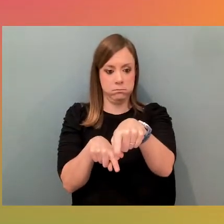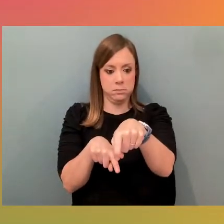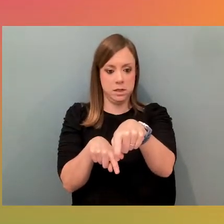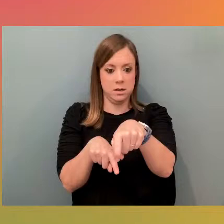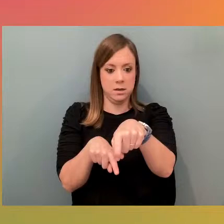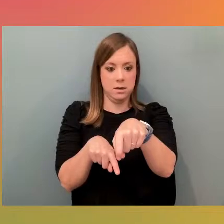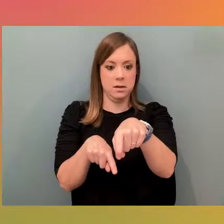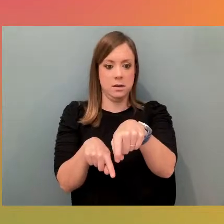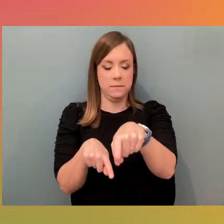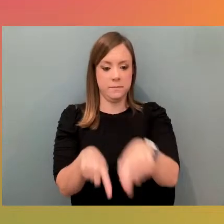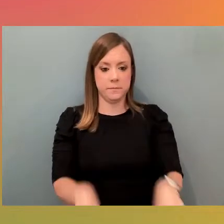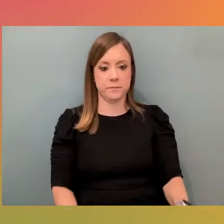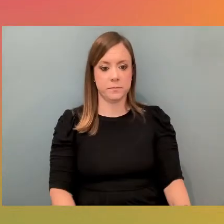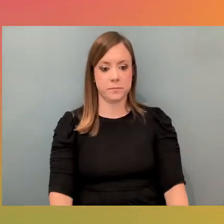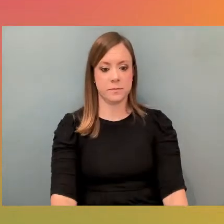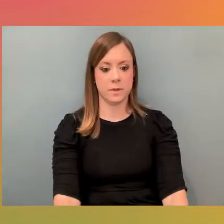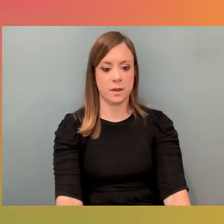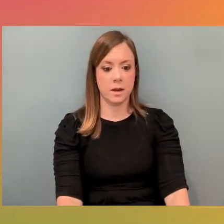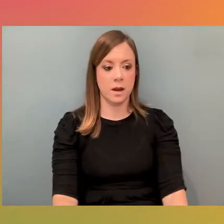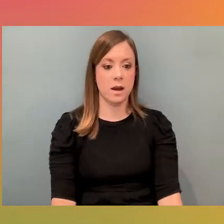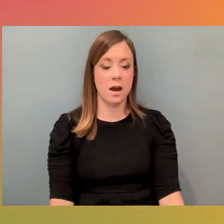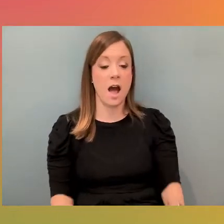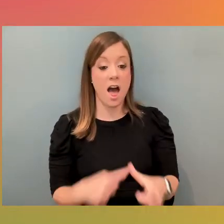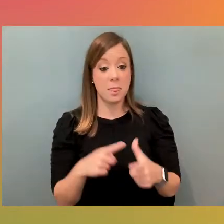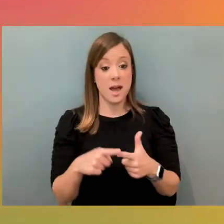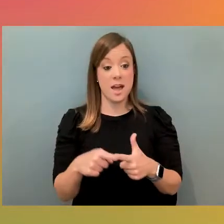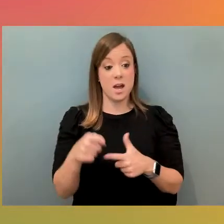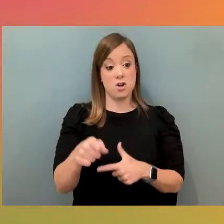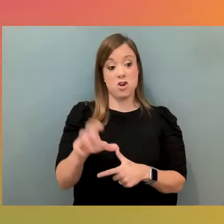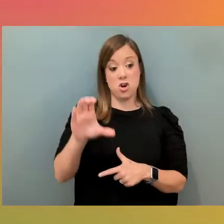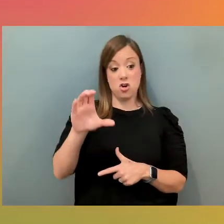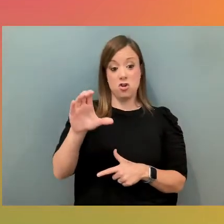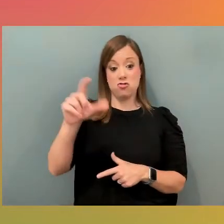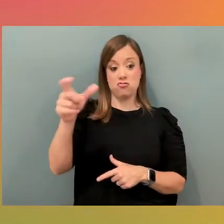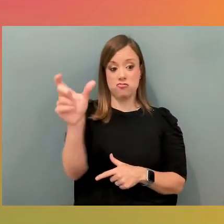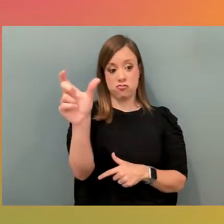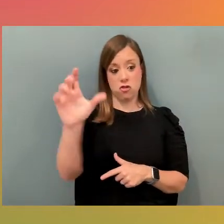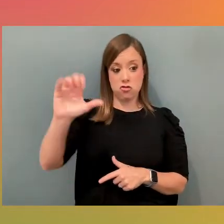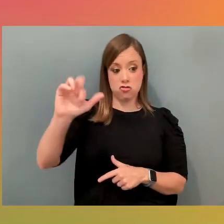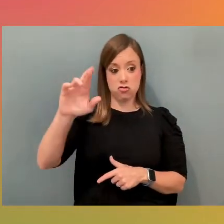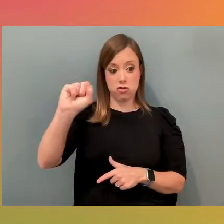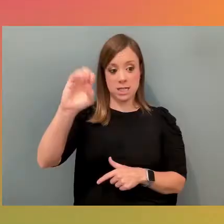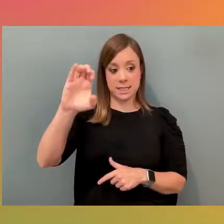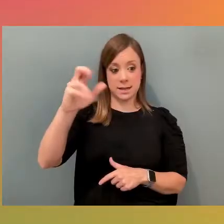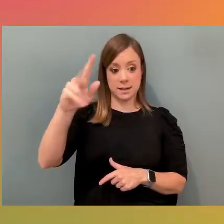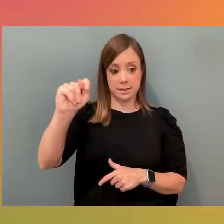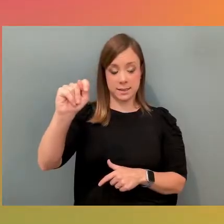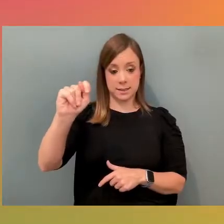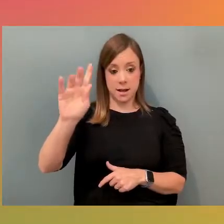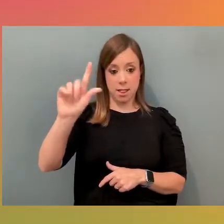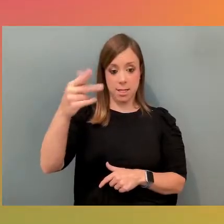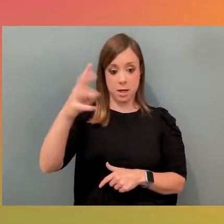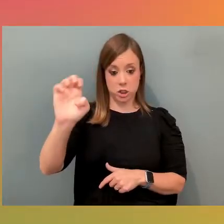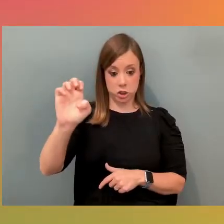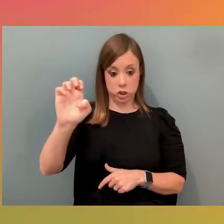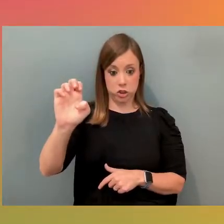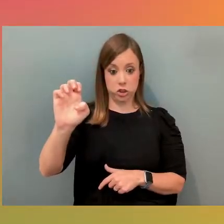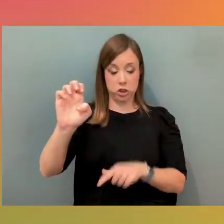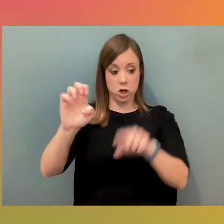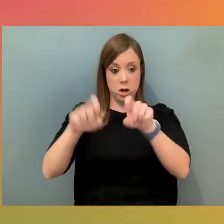AS YOU EXHALE, STEP FORWARD LEFT KNEE COMES TO THE MAT. UNTUCK THE LEFT TOES COMING INTO A CRESCENT LUNG.